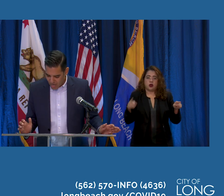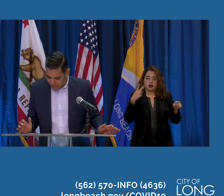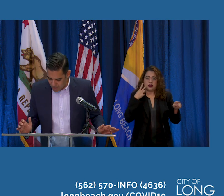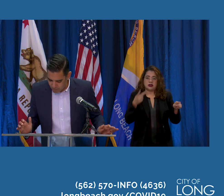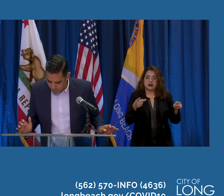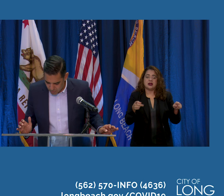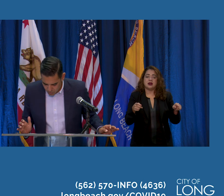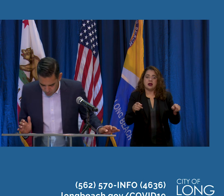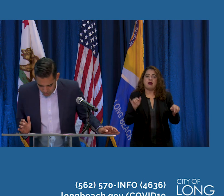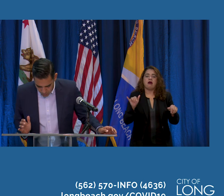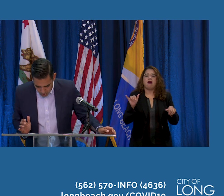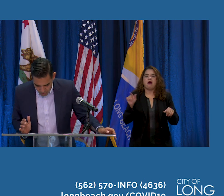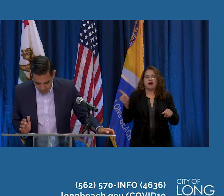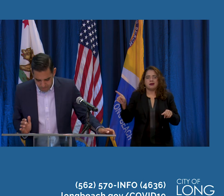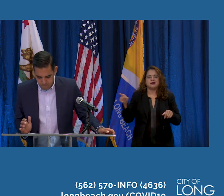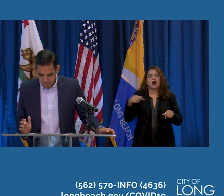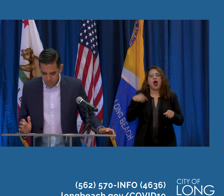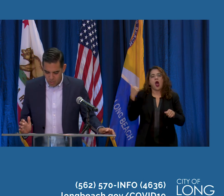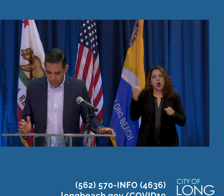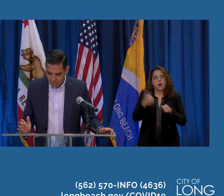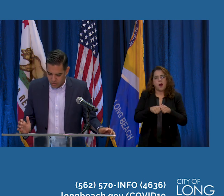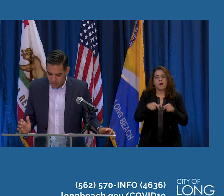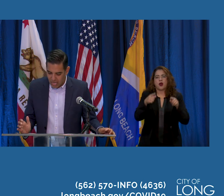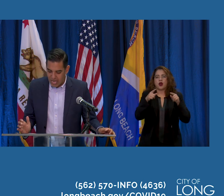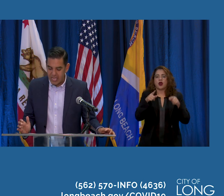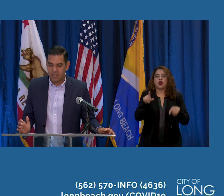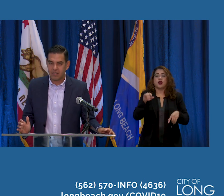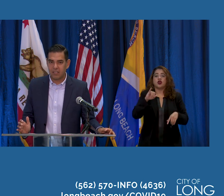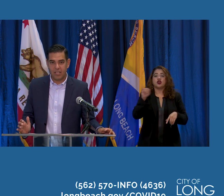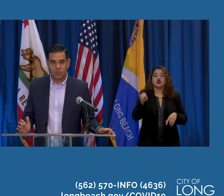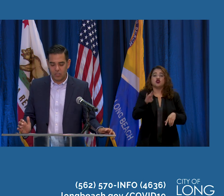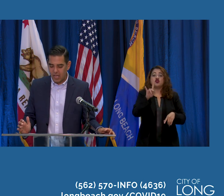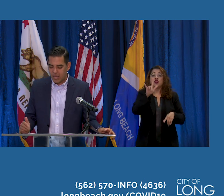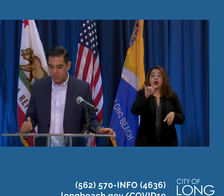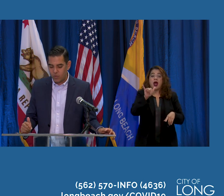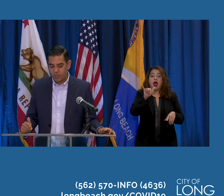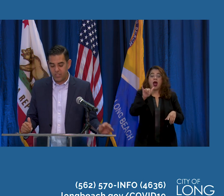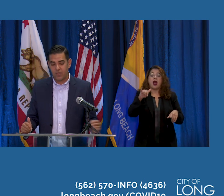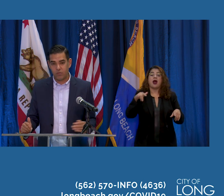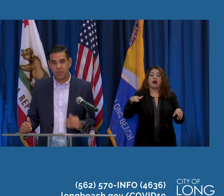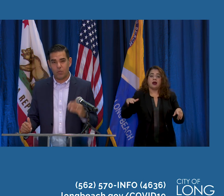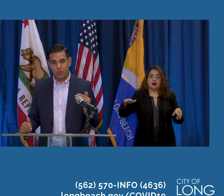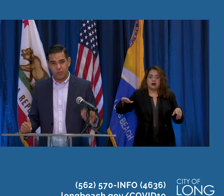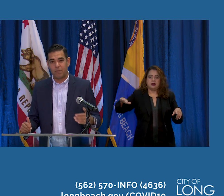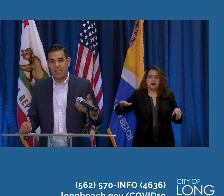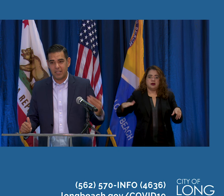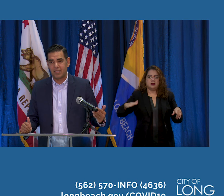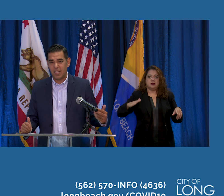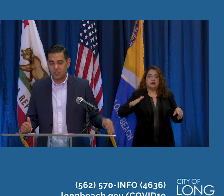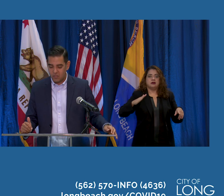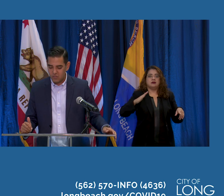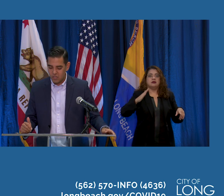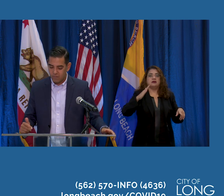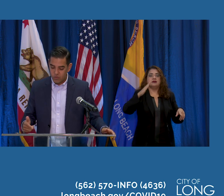I remember when we were in July, and late July, and we were seeing those real spike in cases.